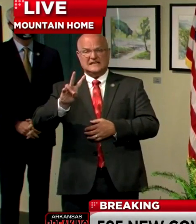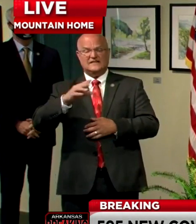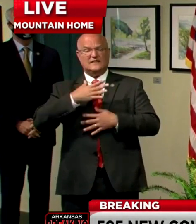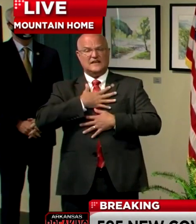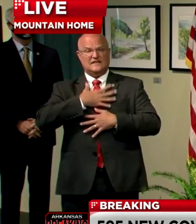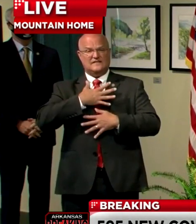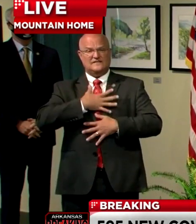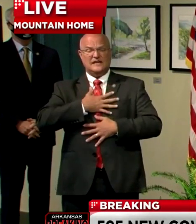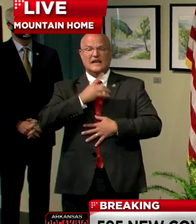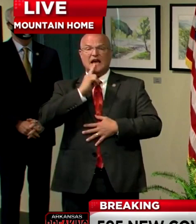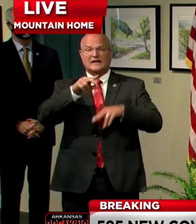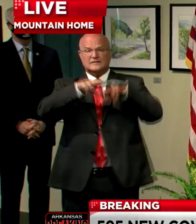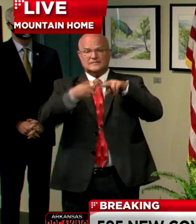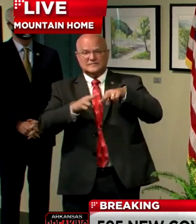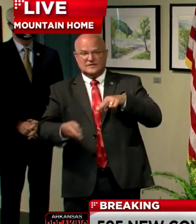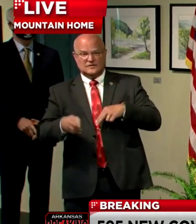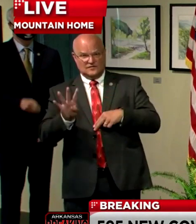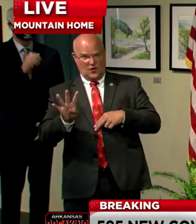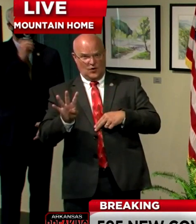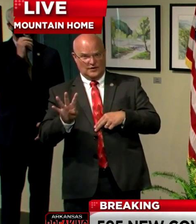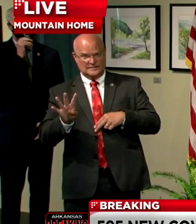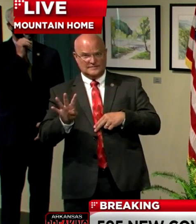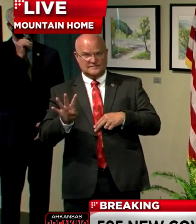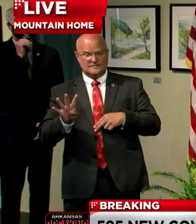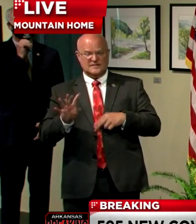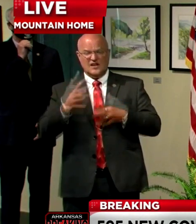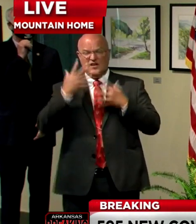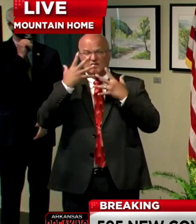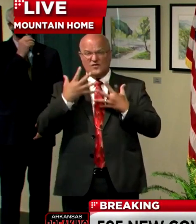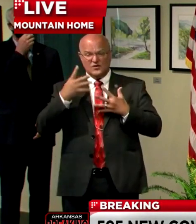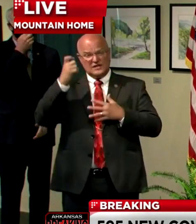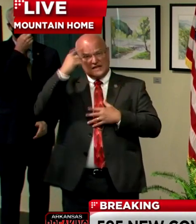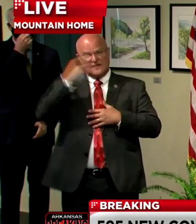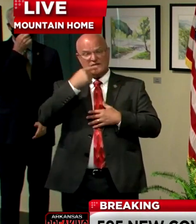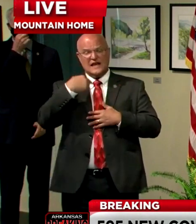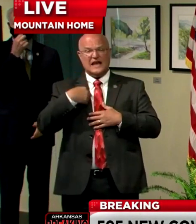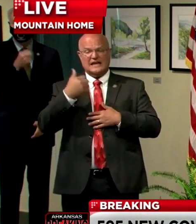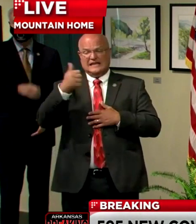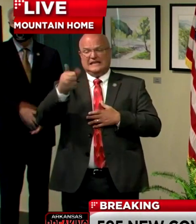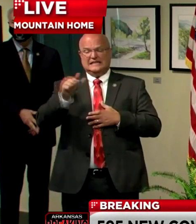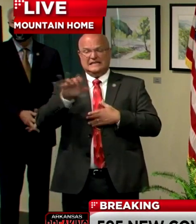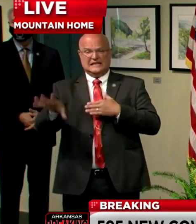THE GOVERNOR MENTIONED A NET INCREASE OF 11 HOSPITALIZED FOR A TOTAL OF 248. WE HAVE 57 CURRENTLY ON